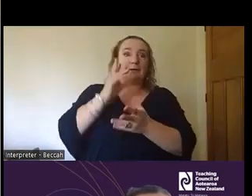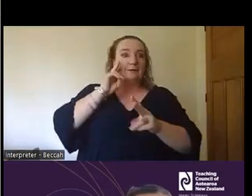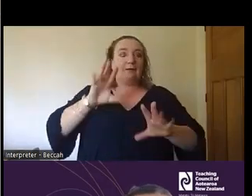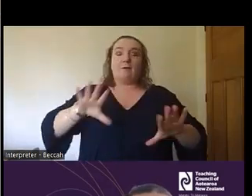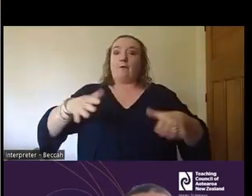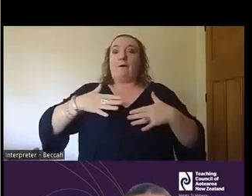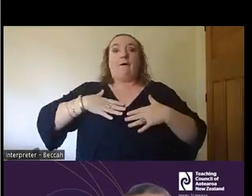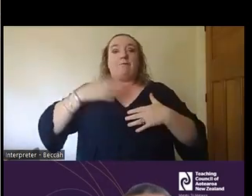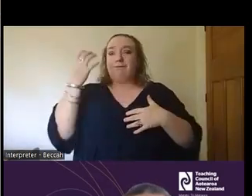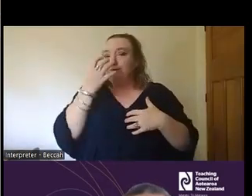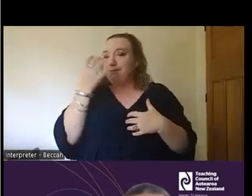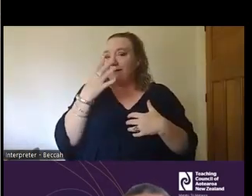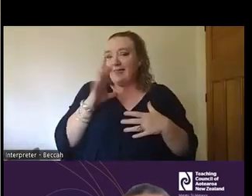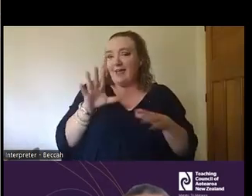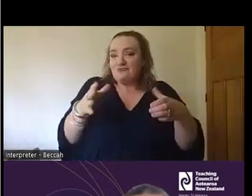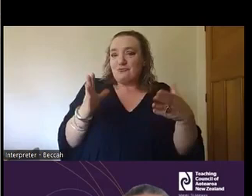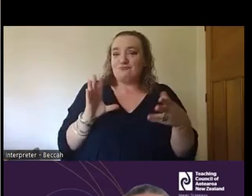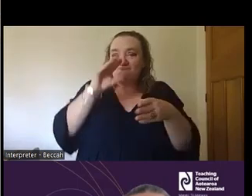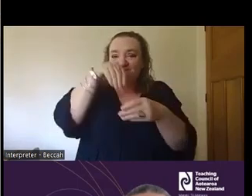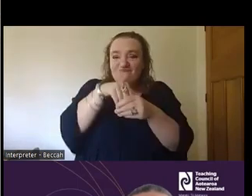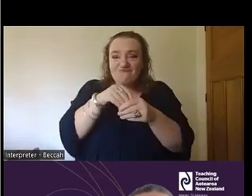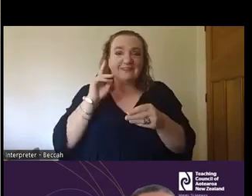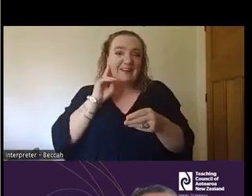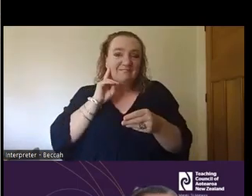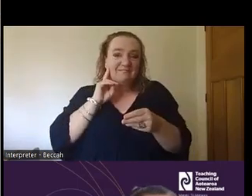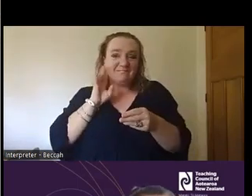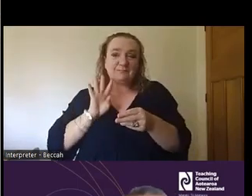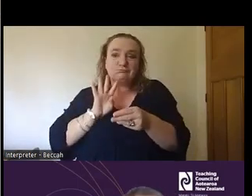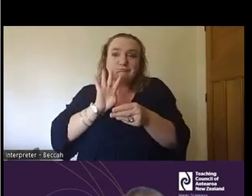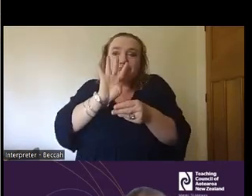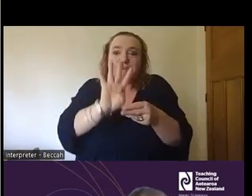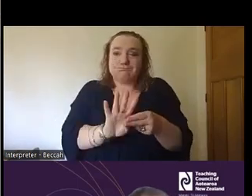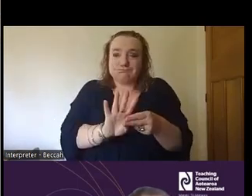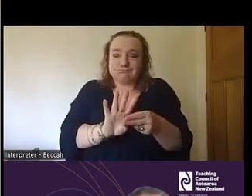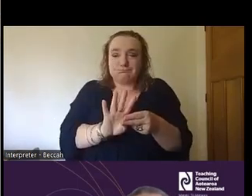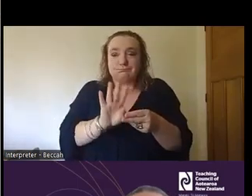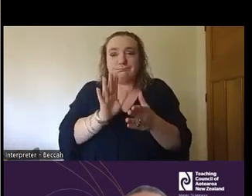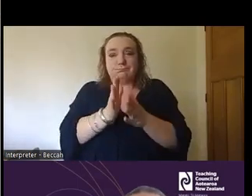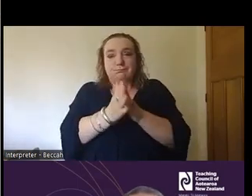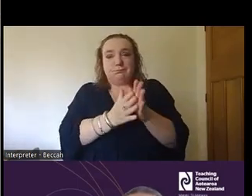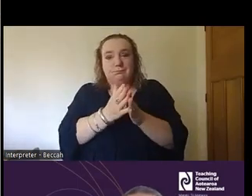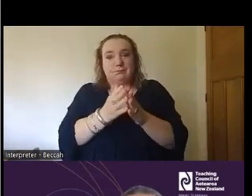and space of acceptance and develop, develop a sheer communication language. And often this lead to a lot of laughter